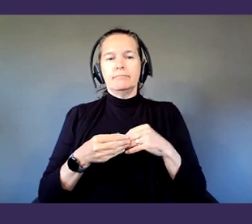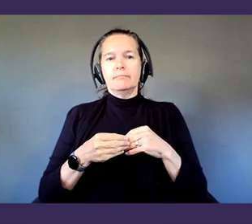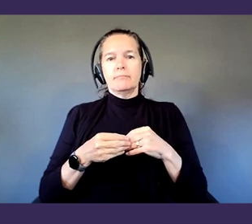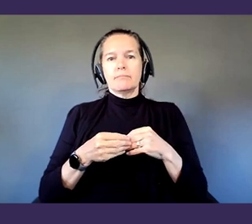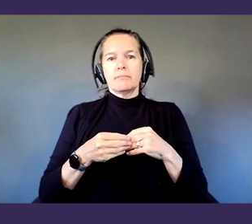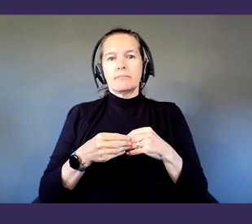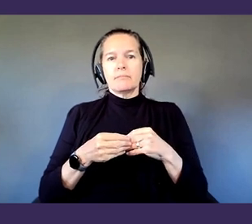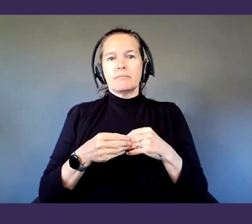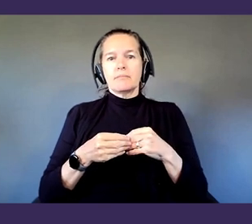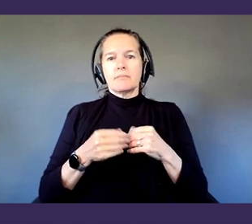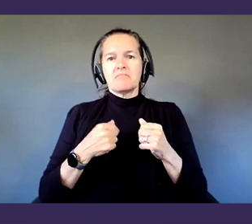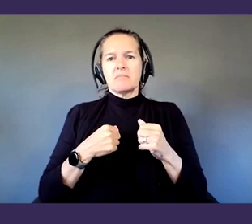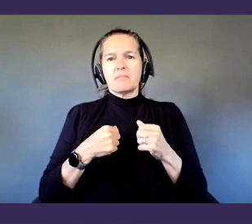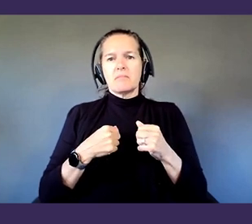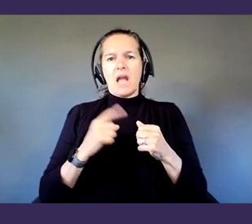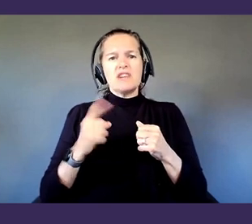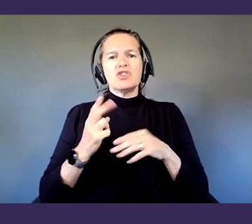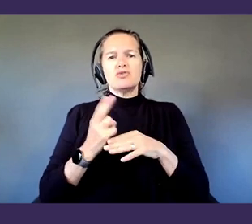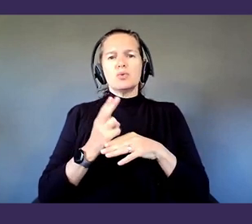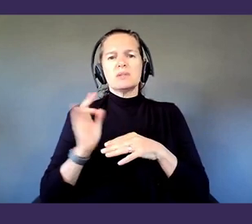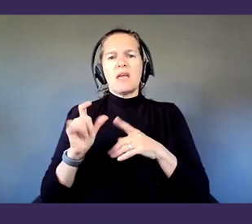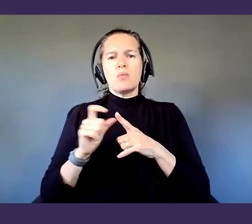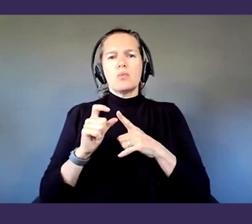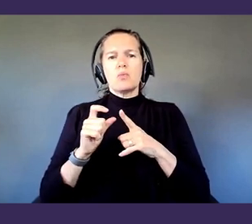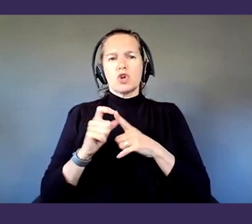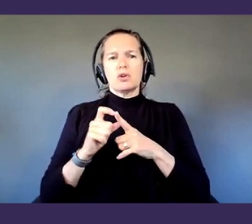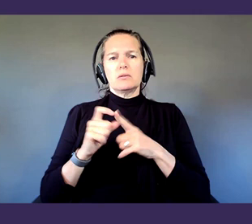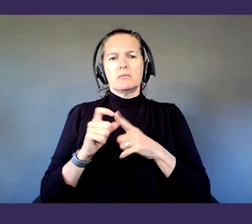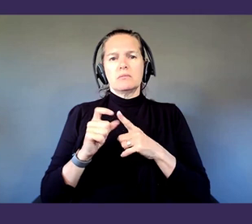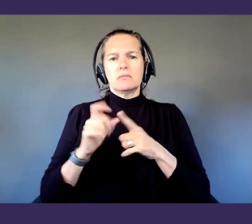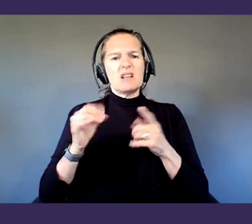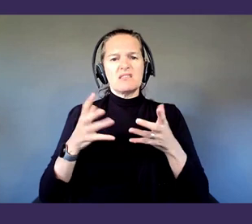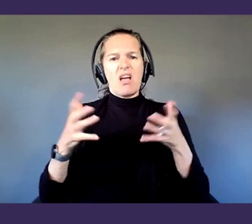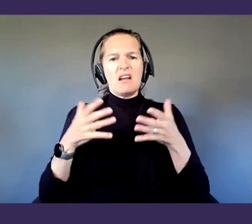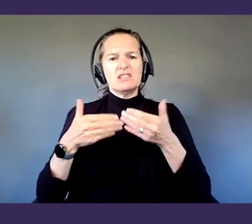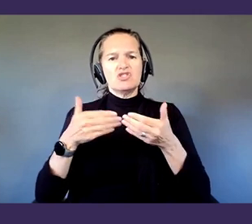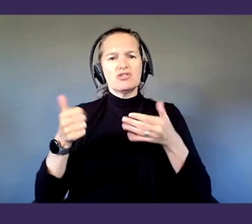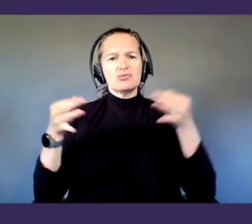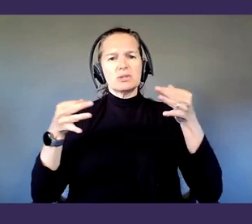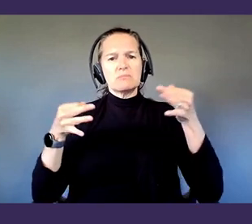I just use that word for being a lot easier to explain all the content of it.